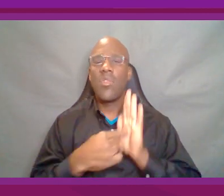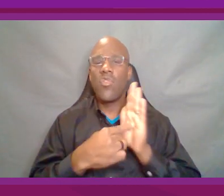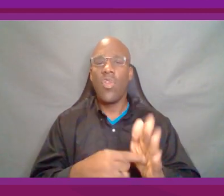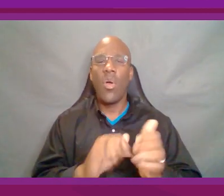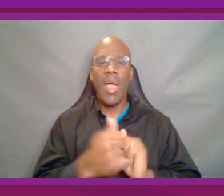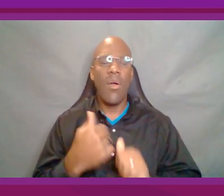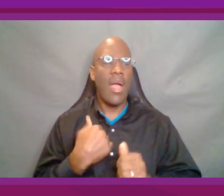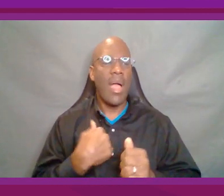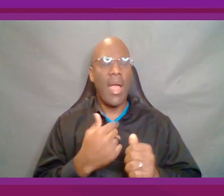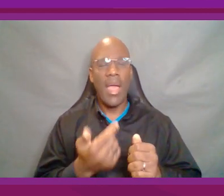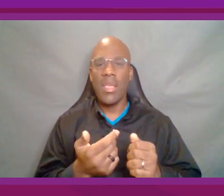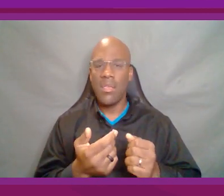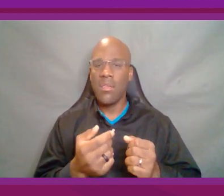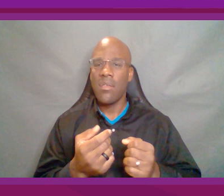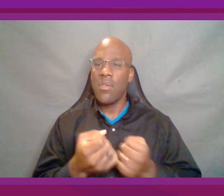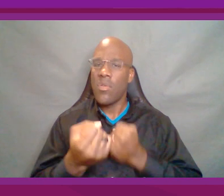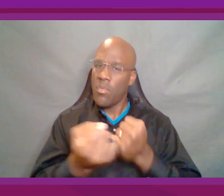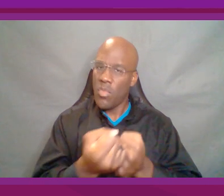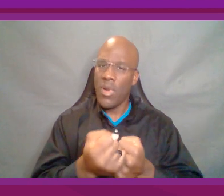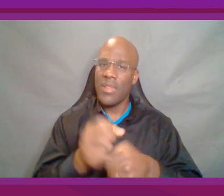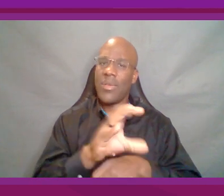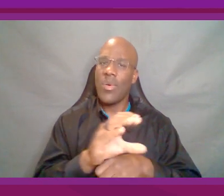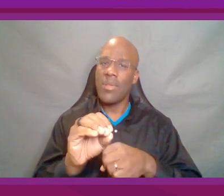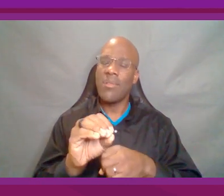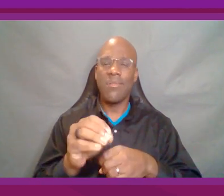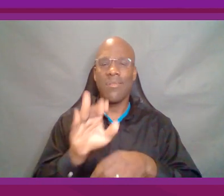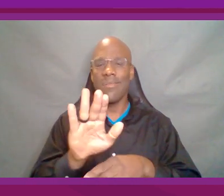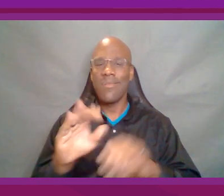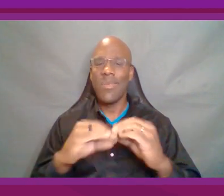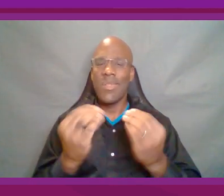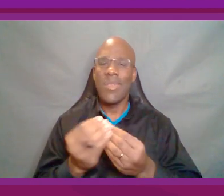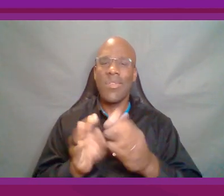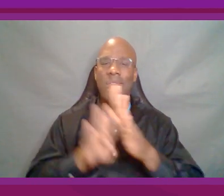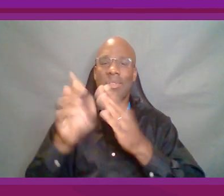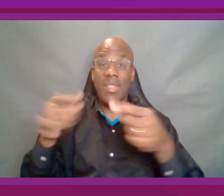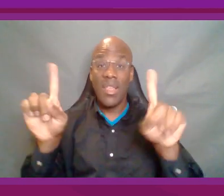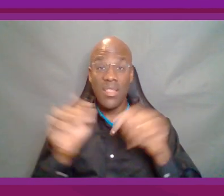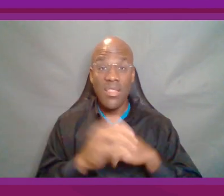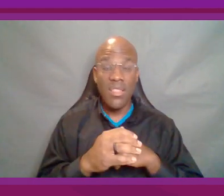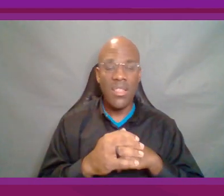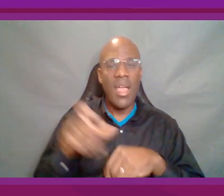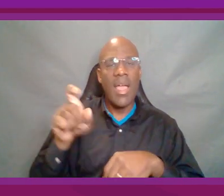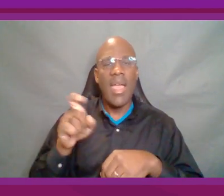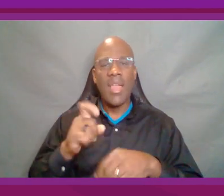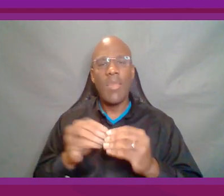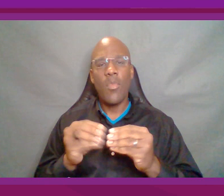you contribute to the success of the organization. So I needed to become more self-aware about my own disability and become more comfortable